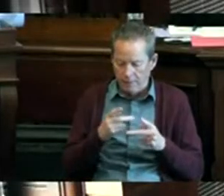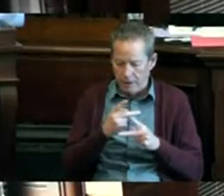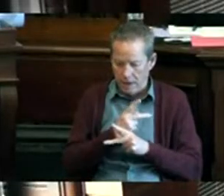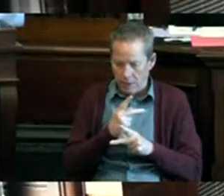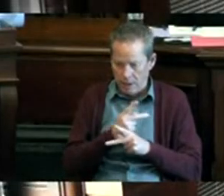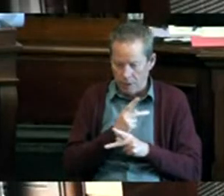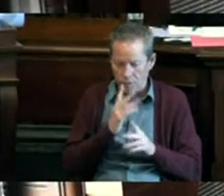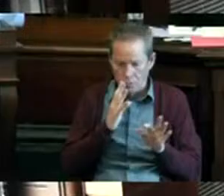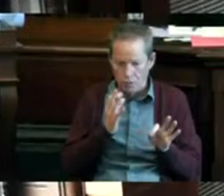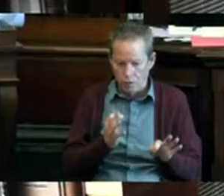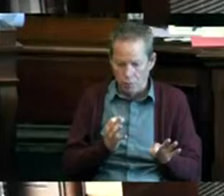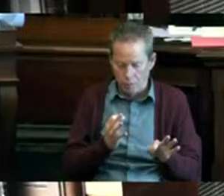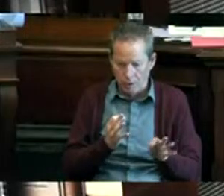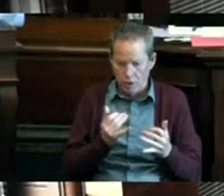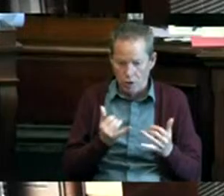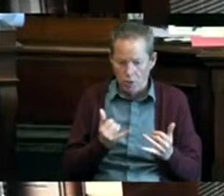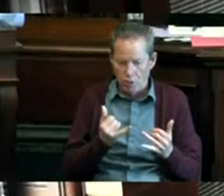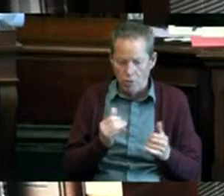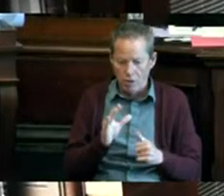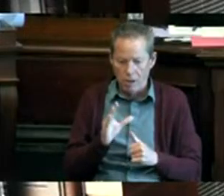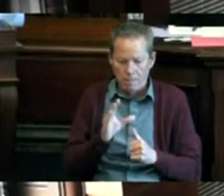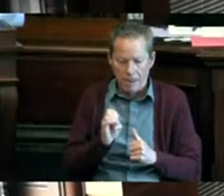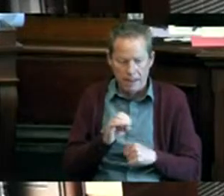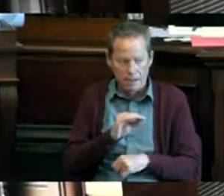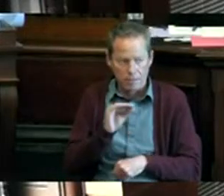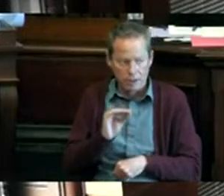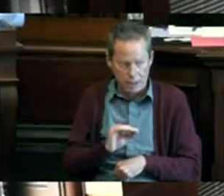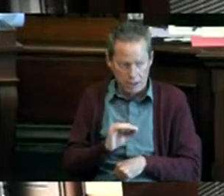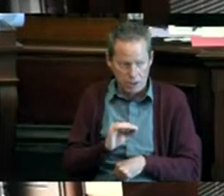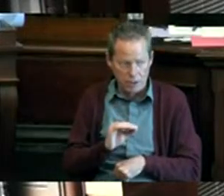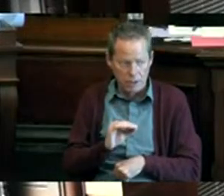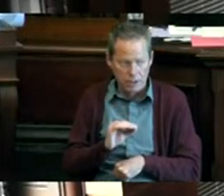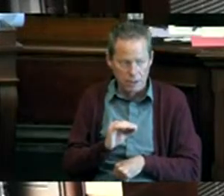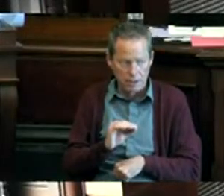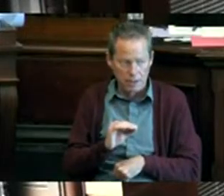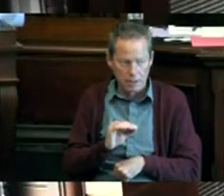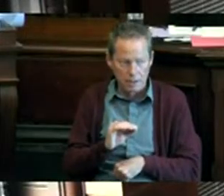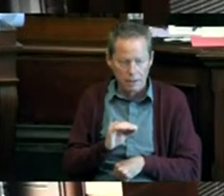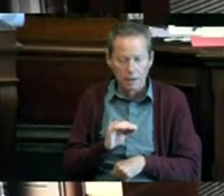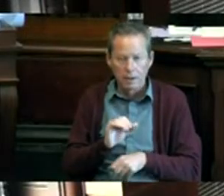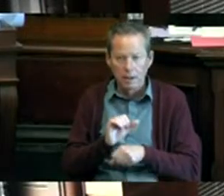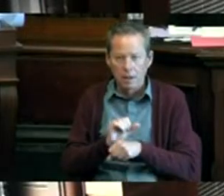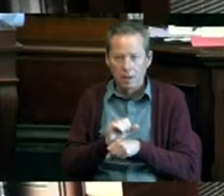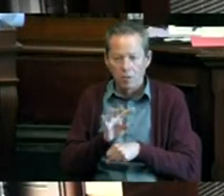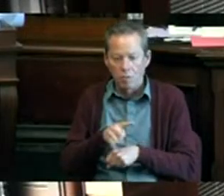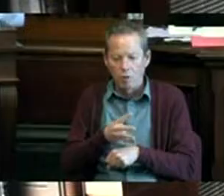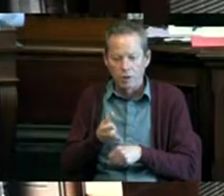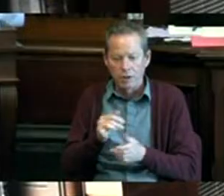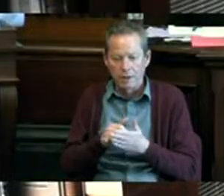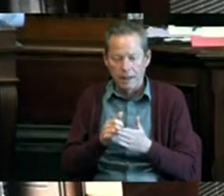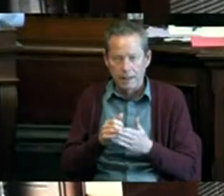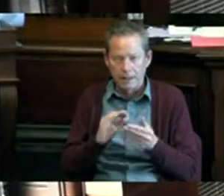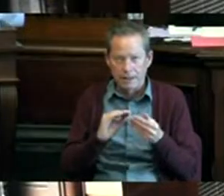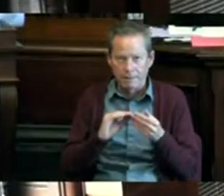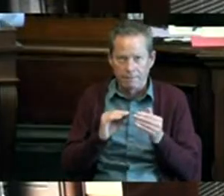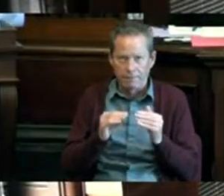happens. So the first set of calculations is to determine the